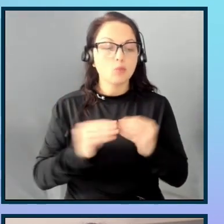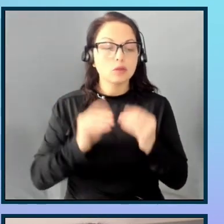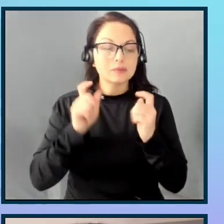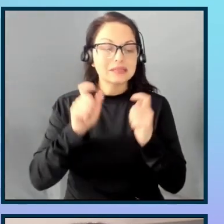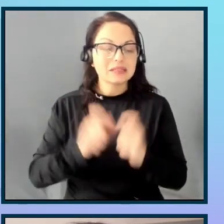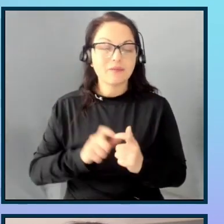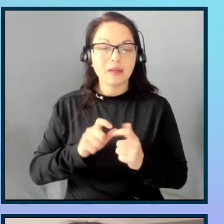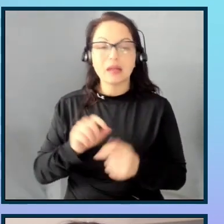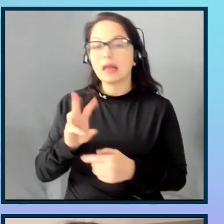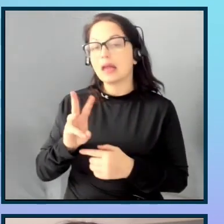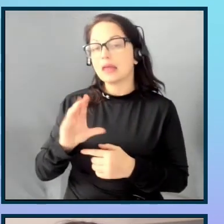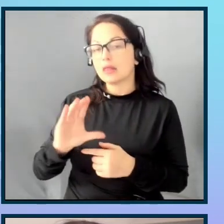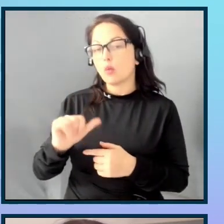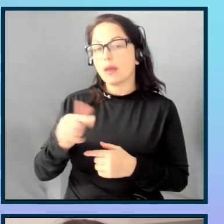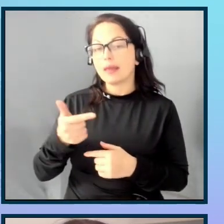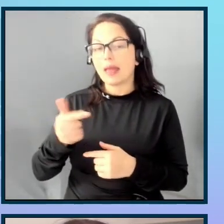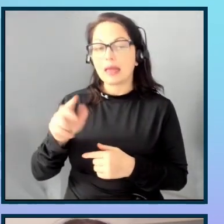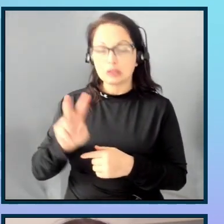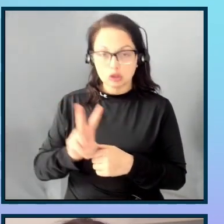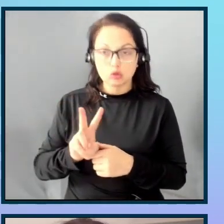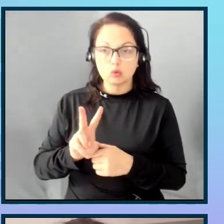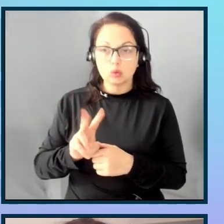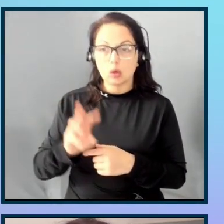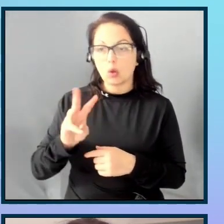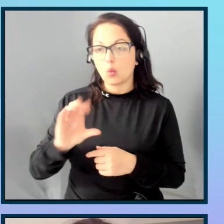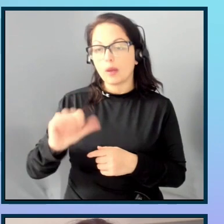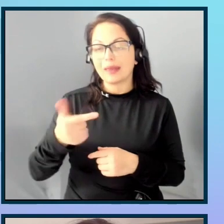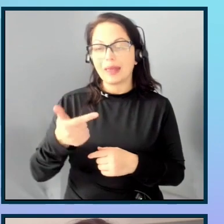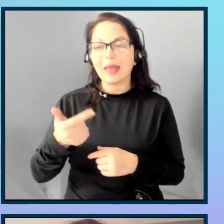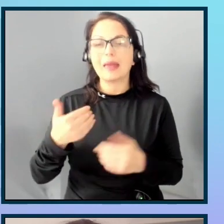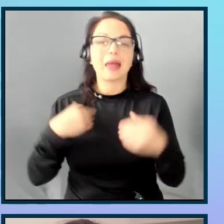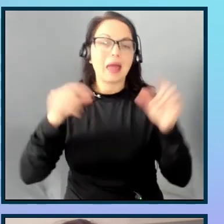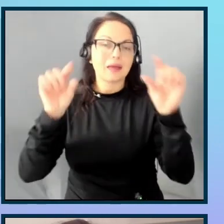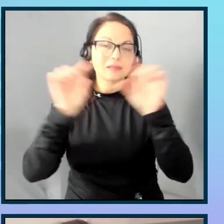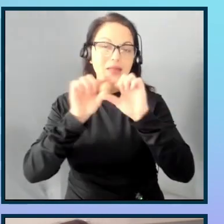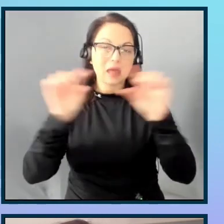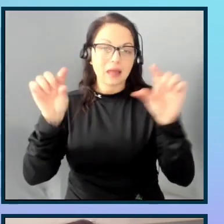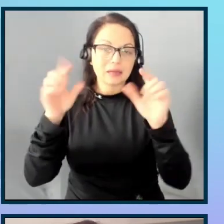Think part of WCAG 2, was it has headings, it has the info and relationships,